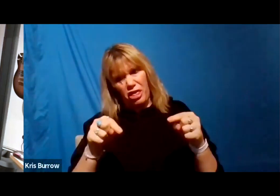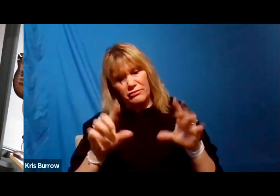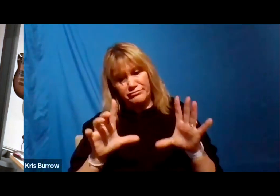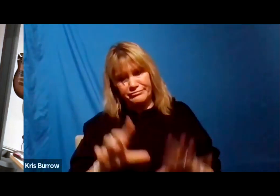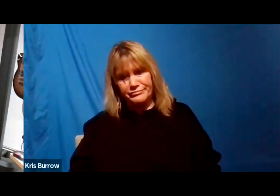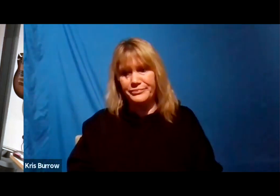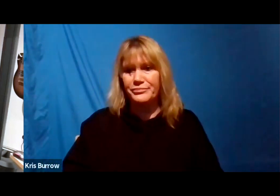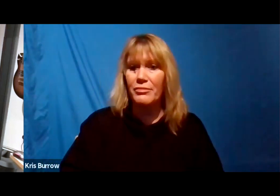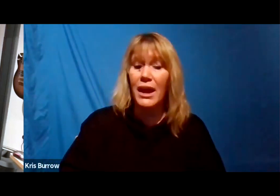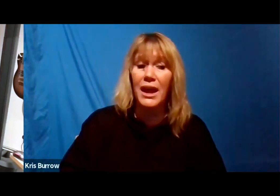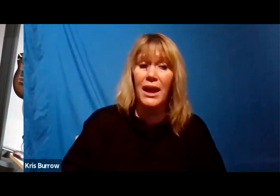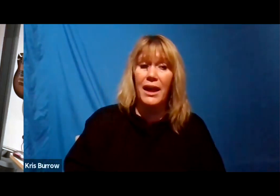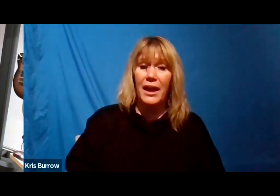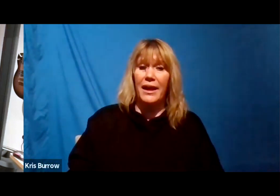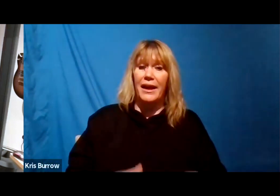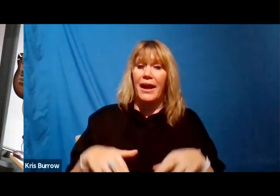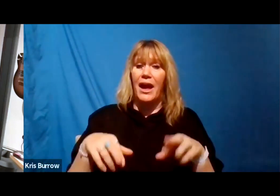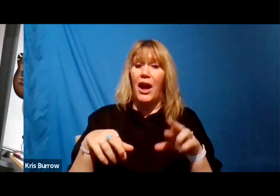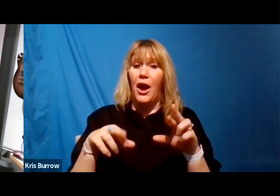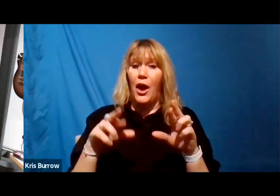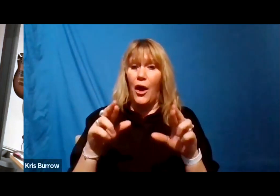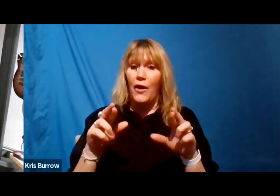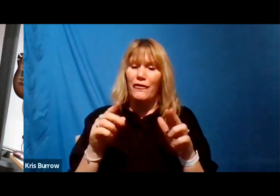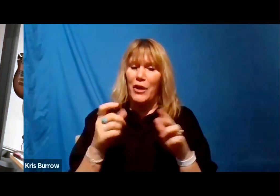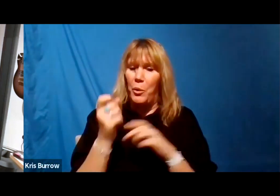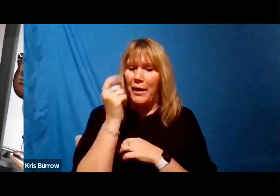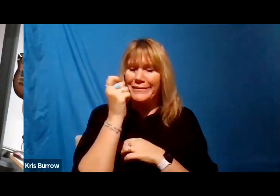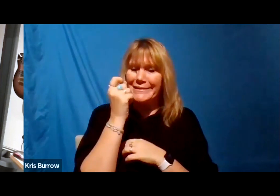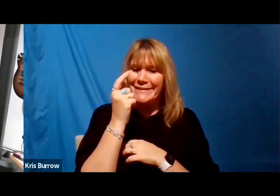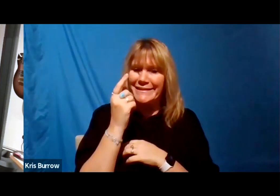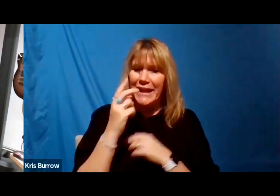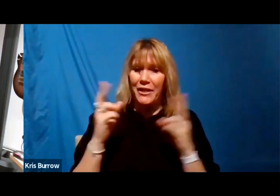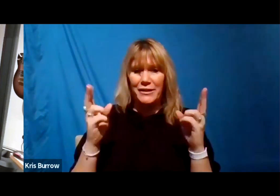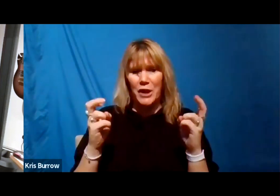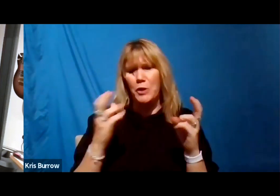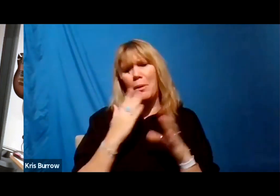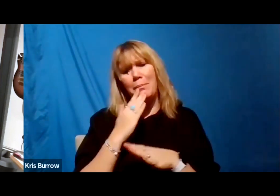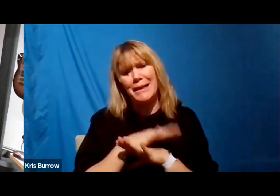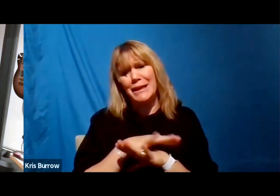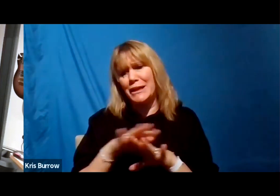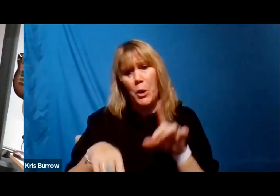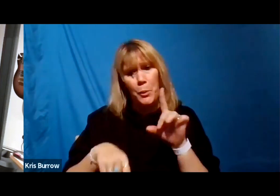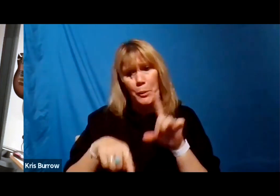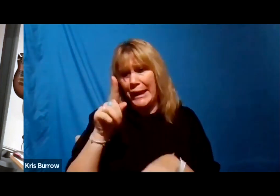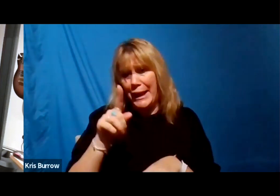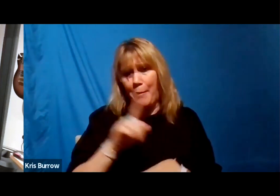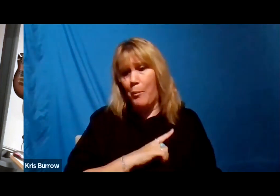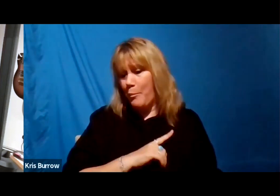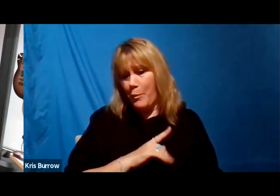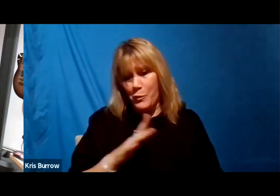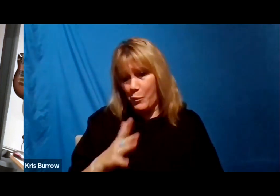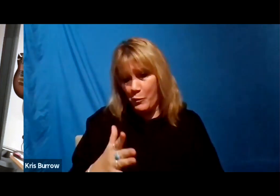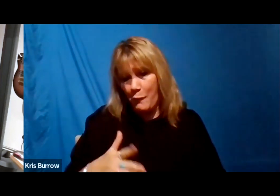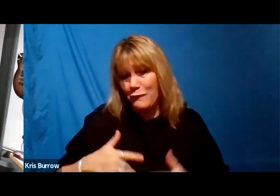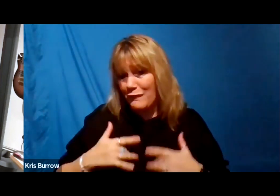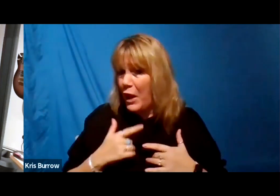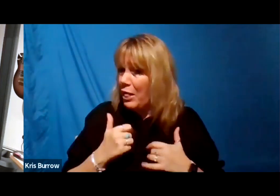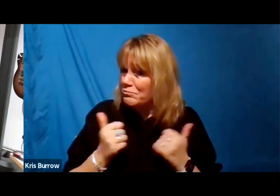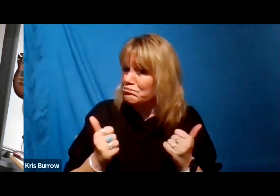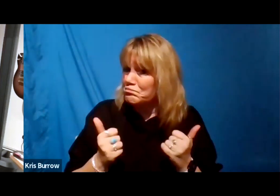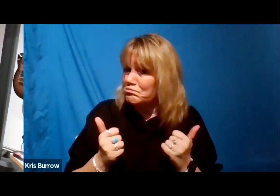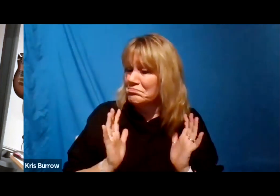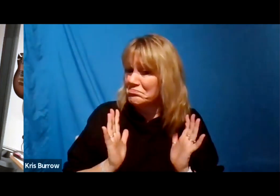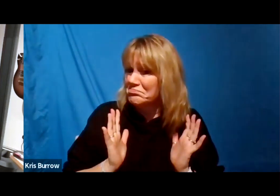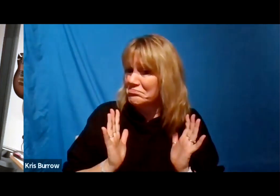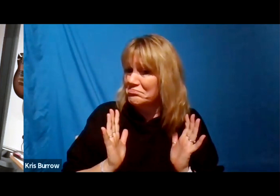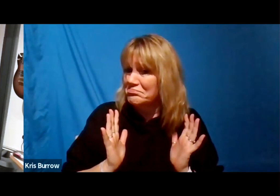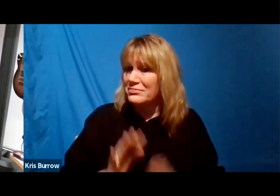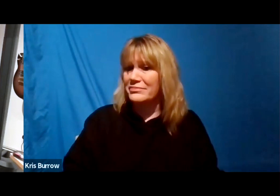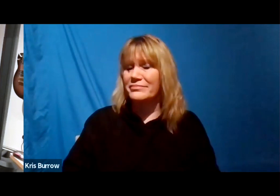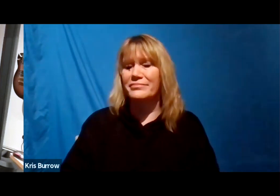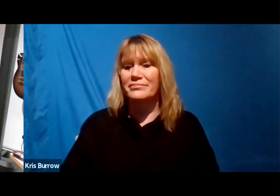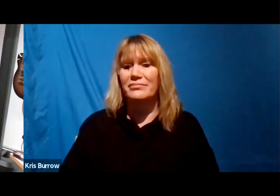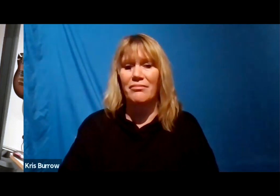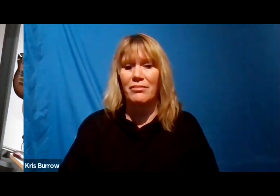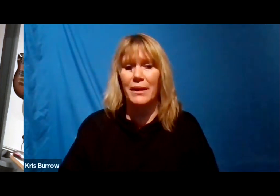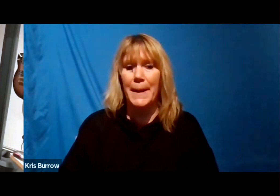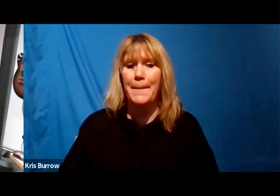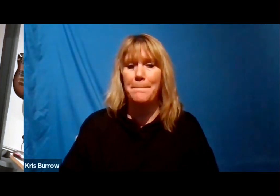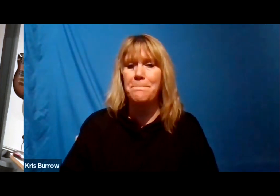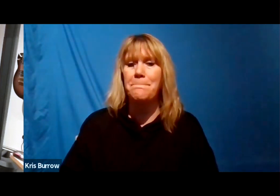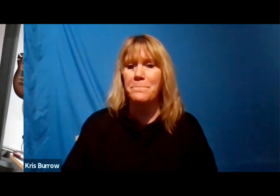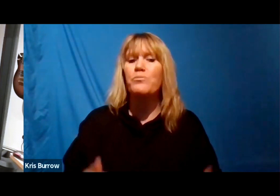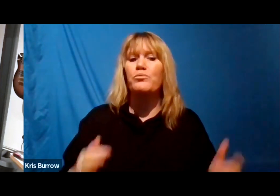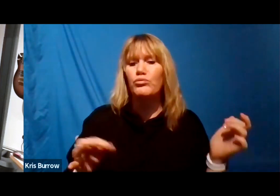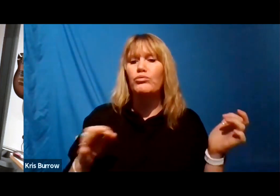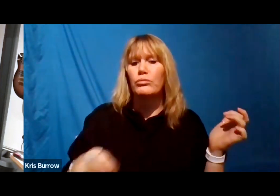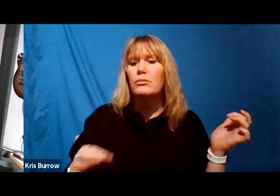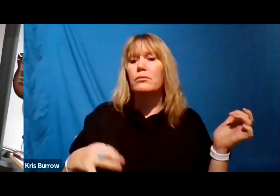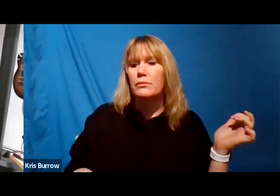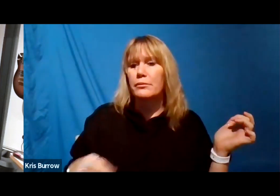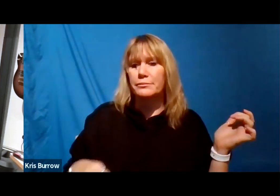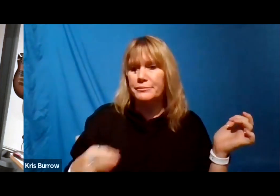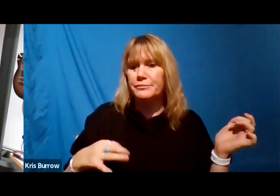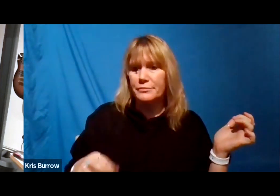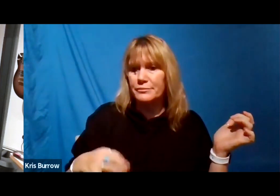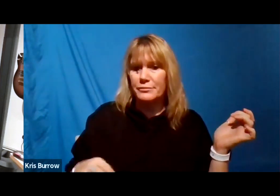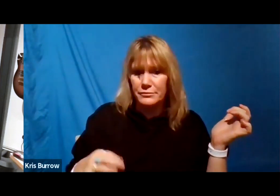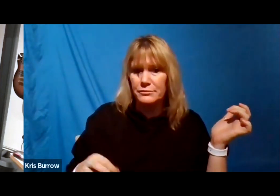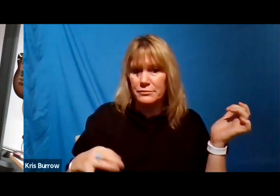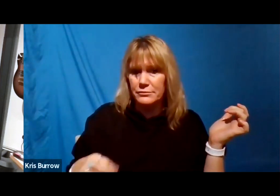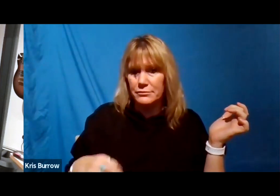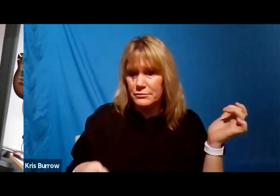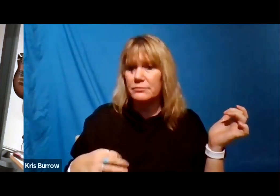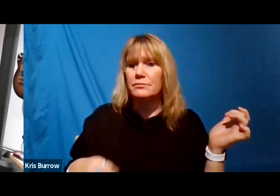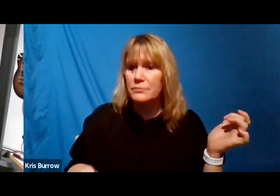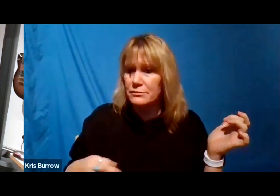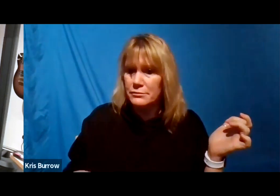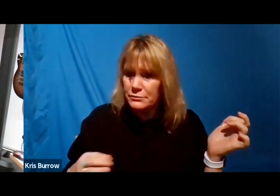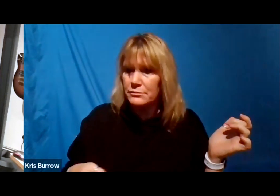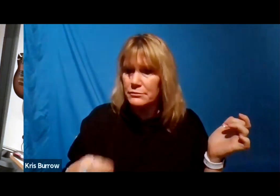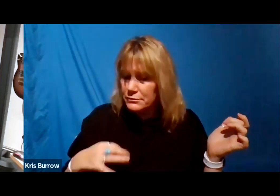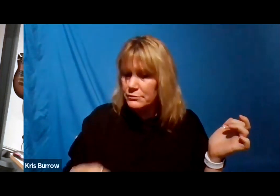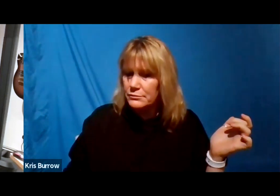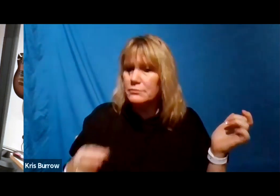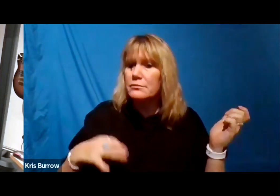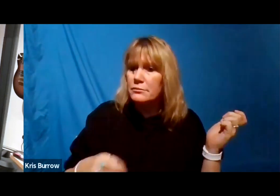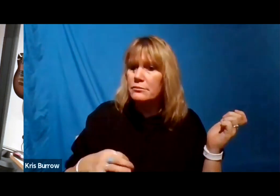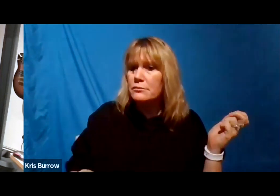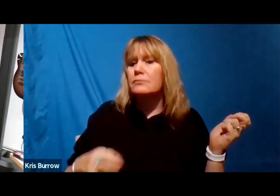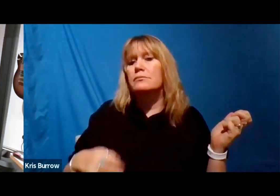So long as it leads to freedom